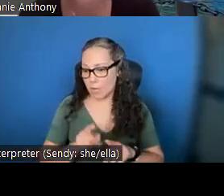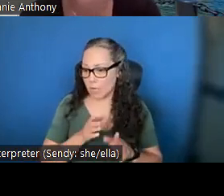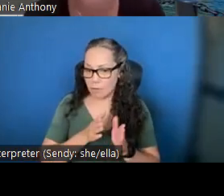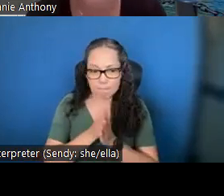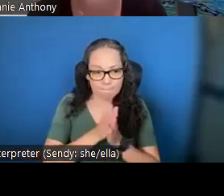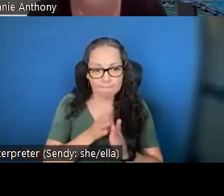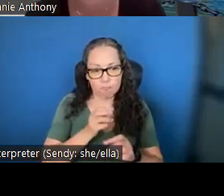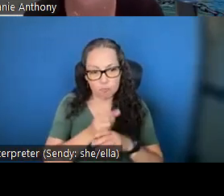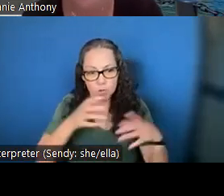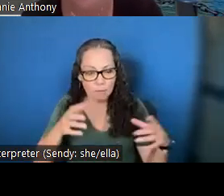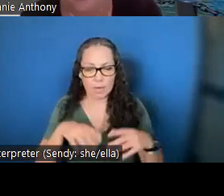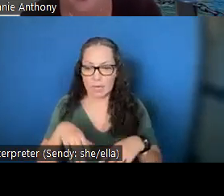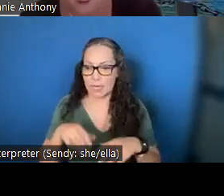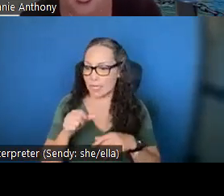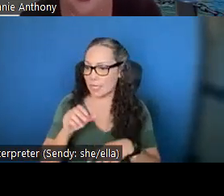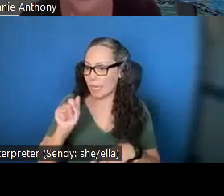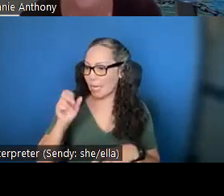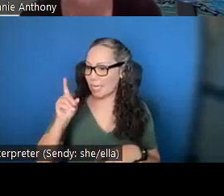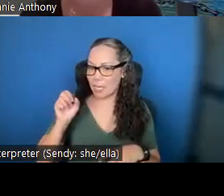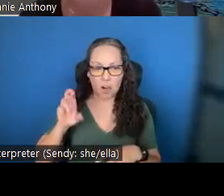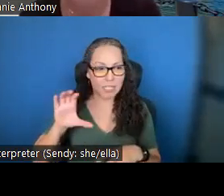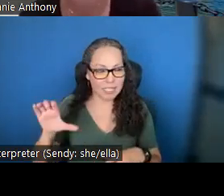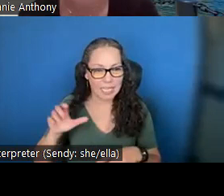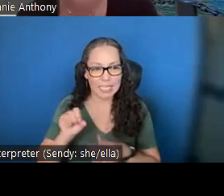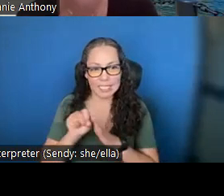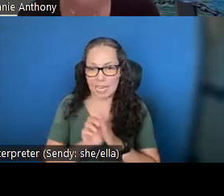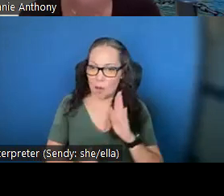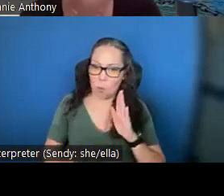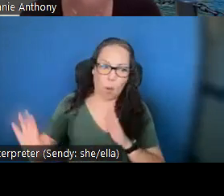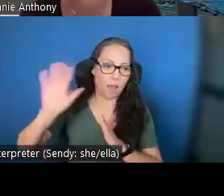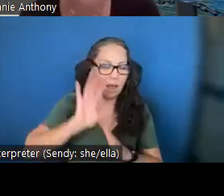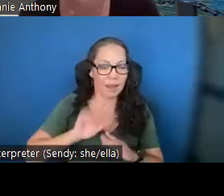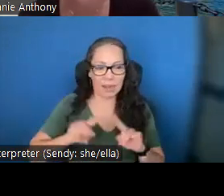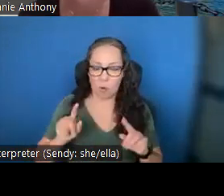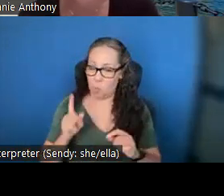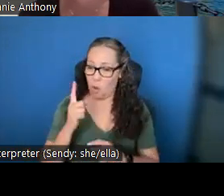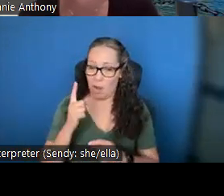expanding the adrc model Statewide one you know opportunity to consider which is embedded in the